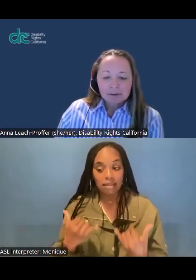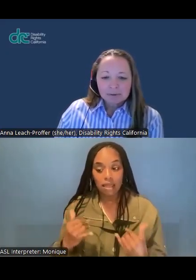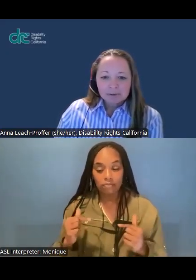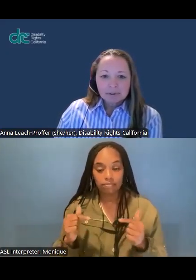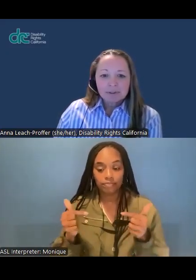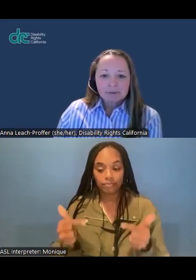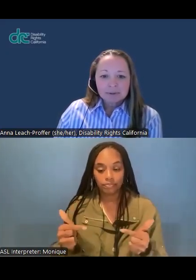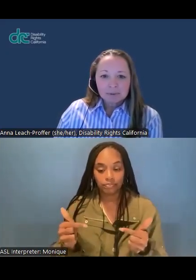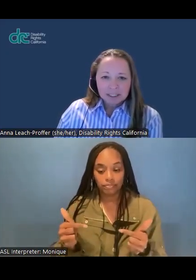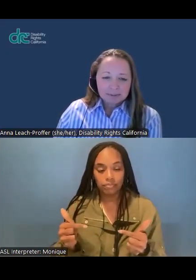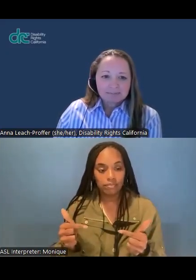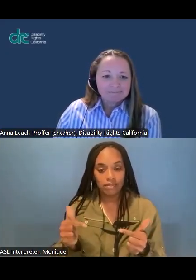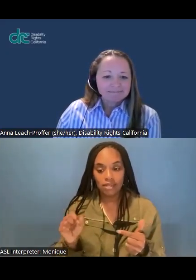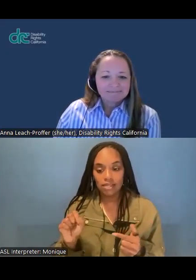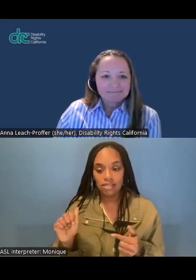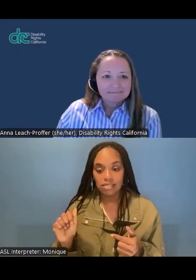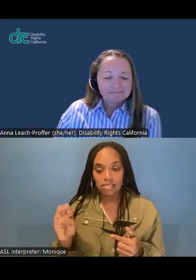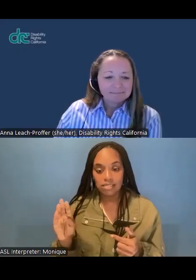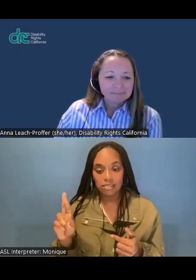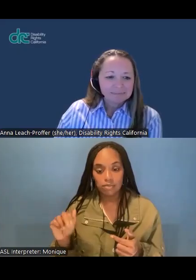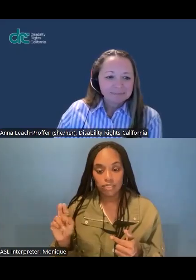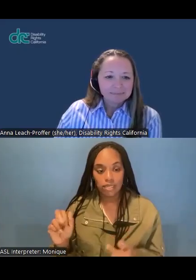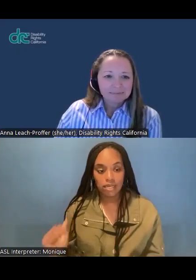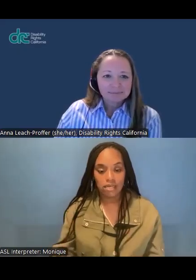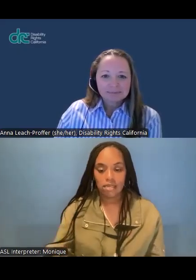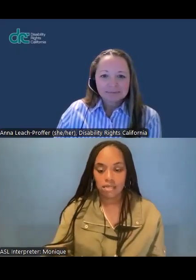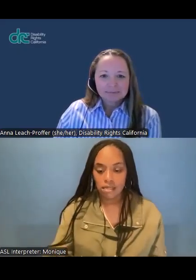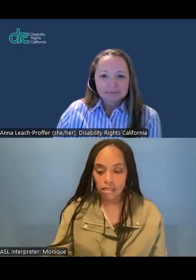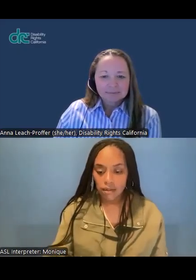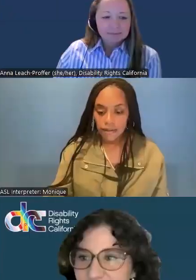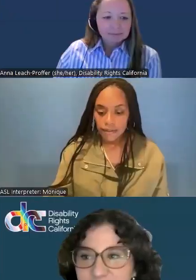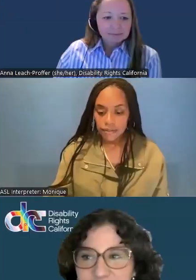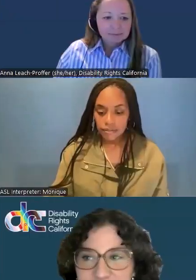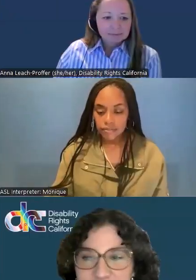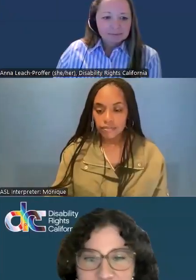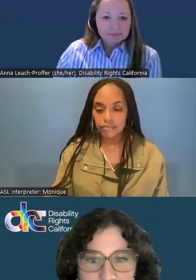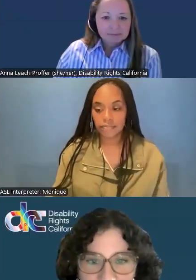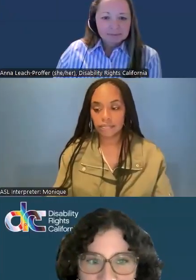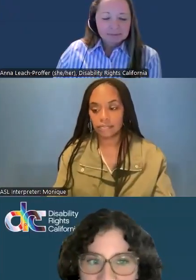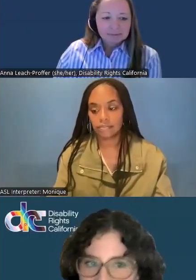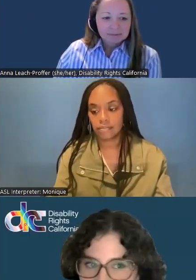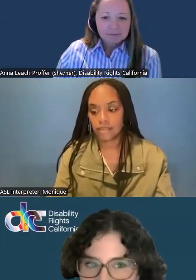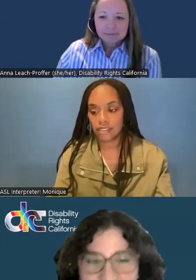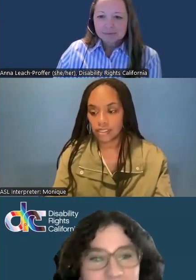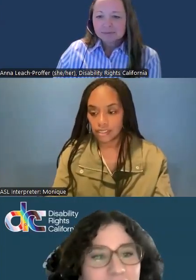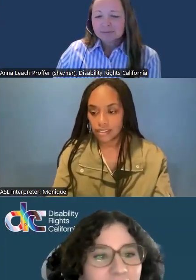over to Sabrina. Thanks, Anna. This is Sabrina again.